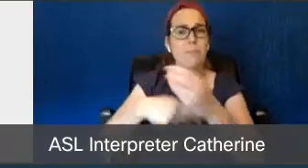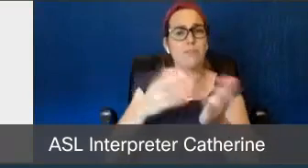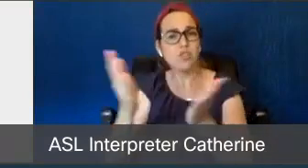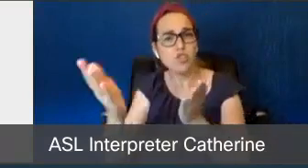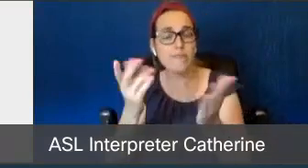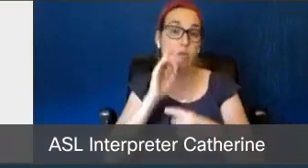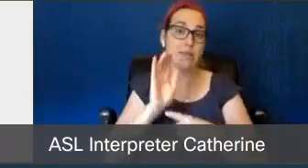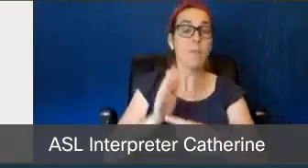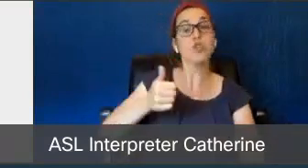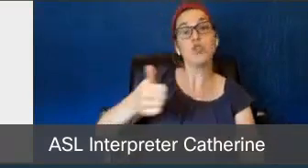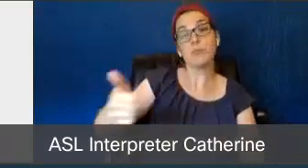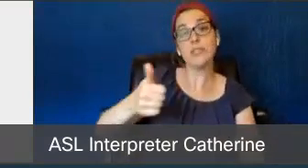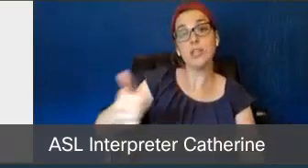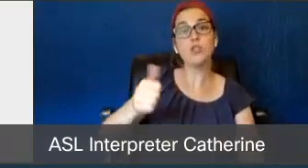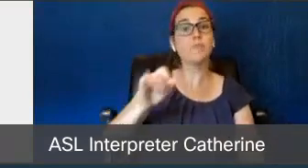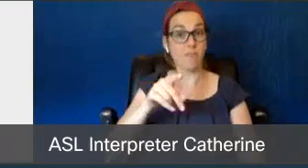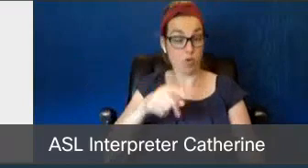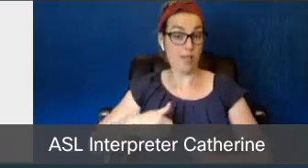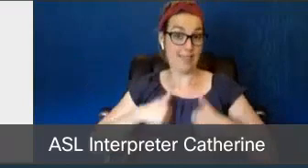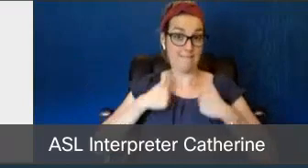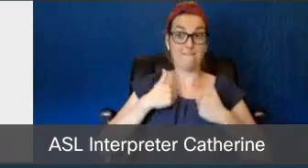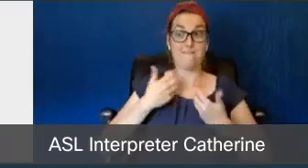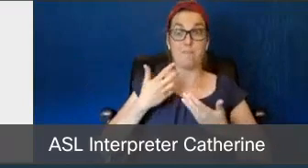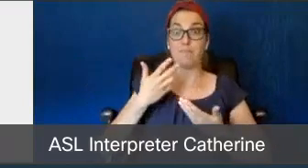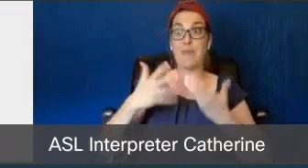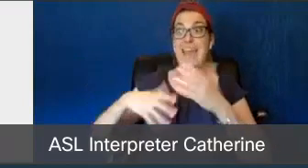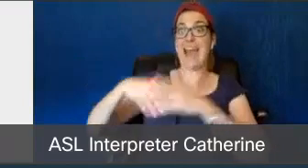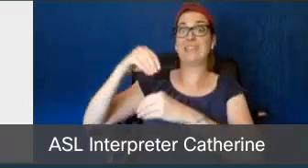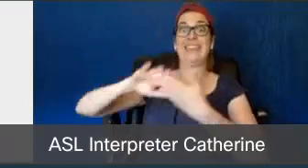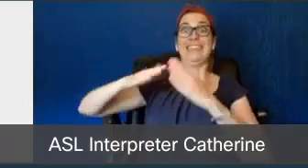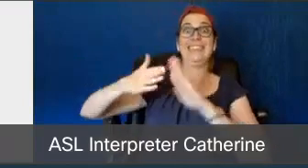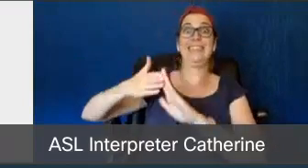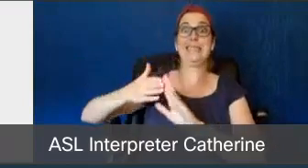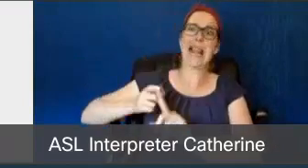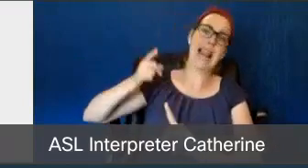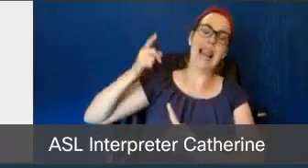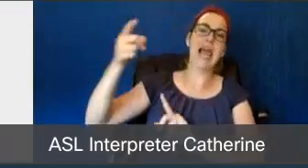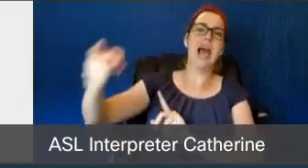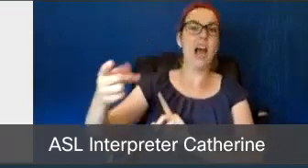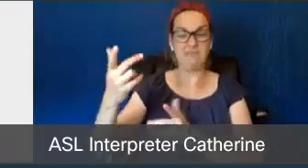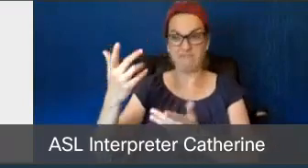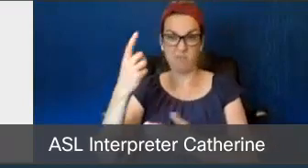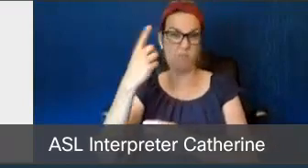if you live outside of rural I mean urban community could be the biggest bar to treatment and the biggest bar